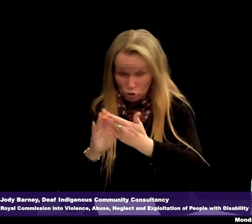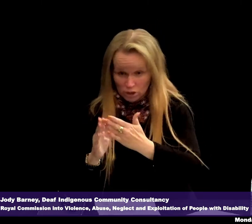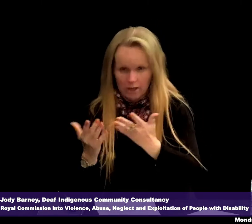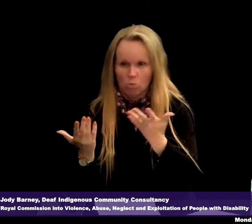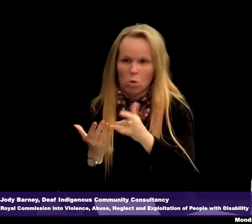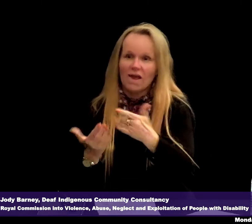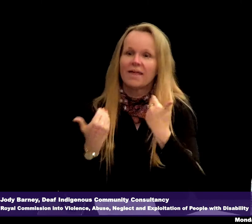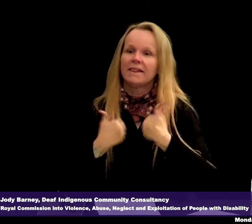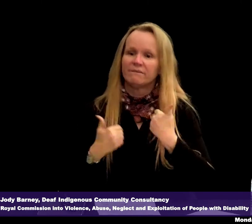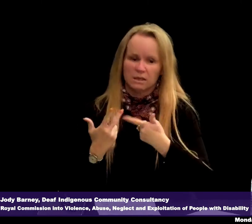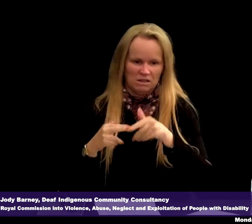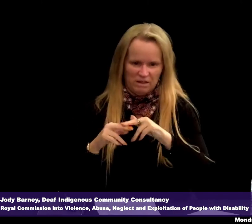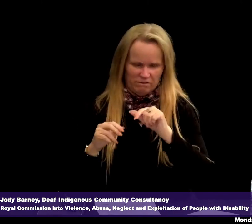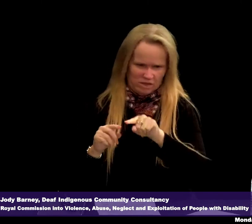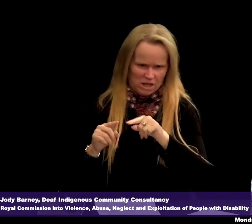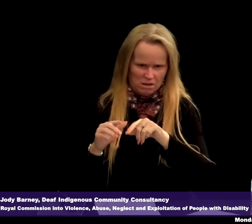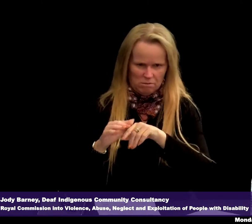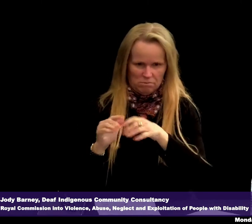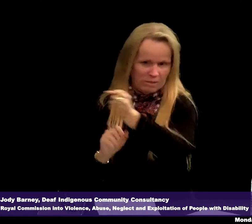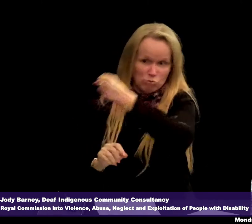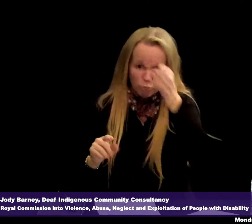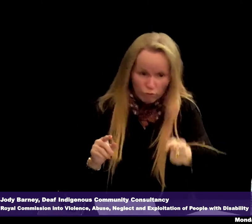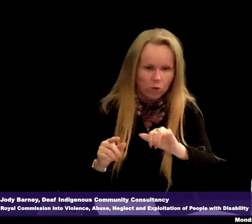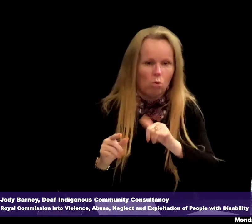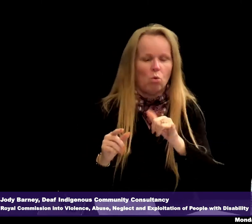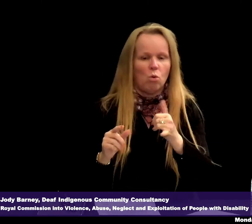And if it's not in their community where they're living currently - if they have been